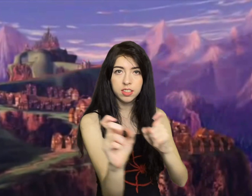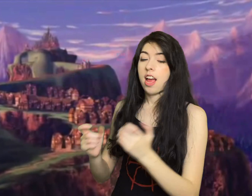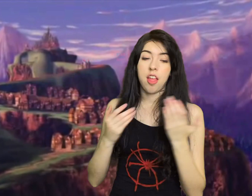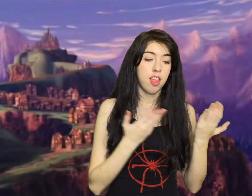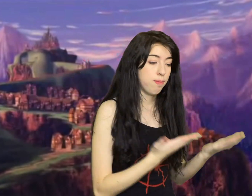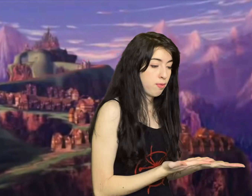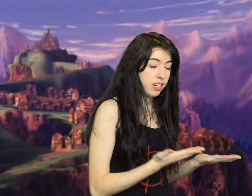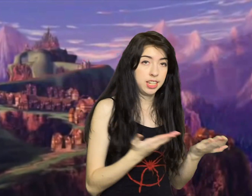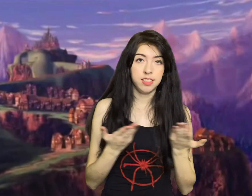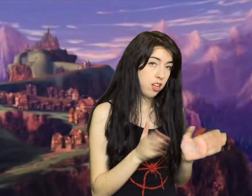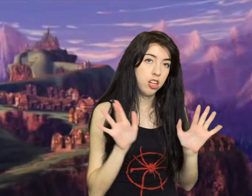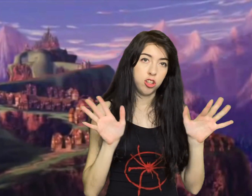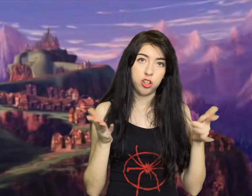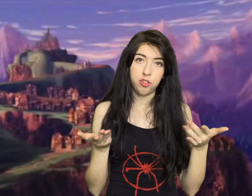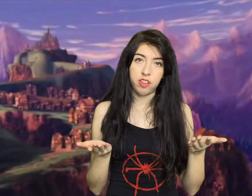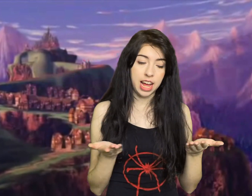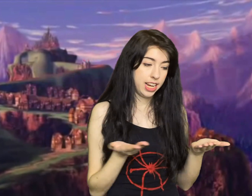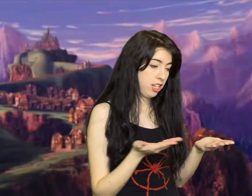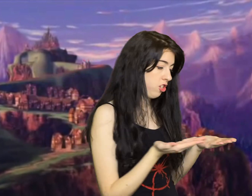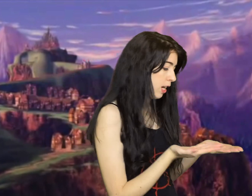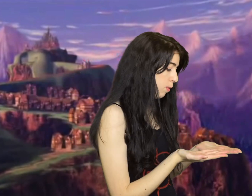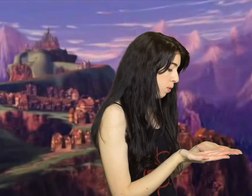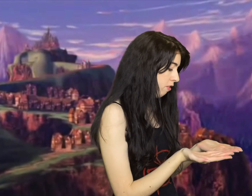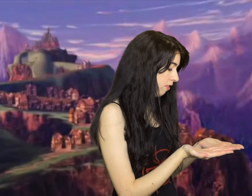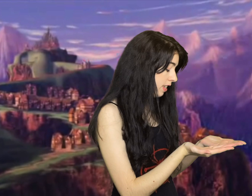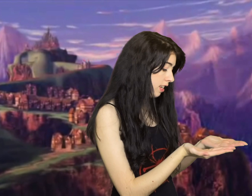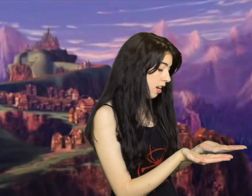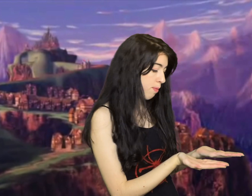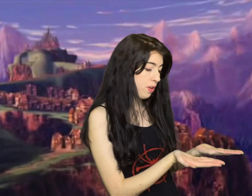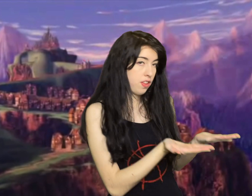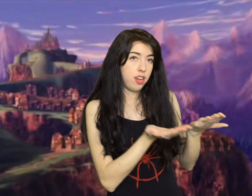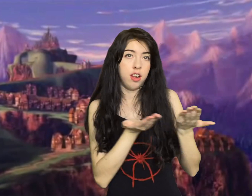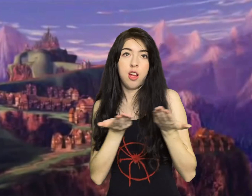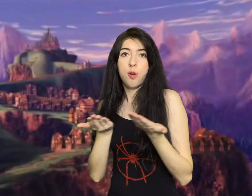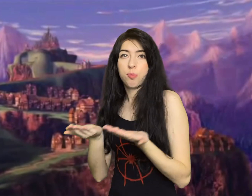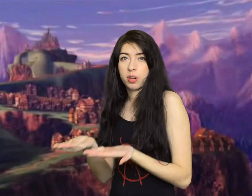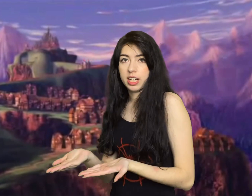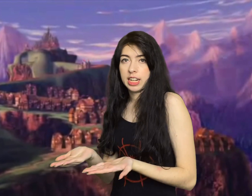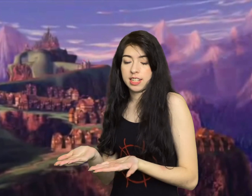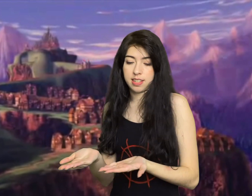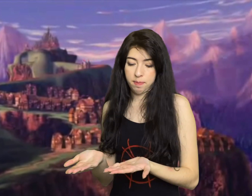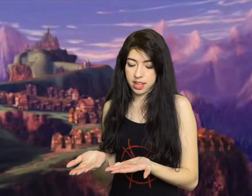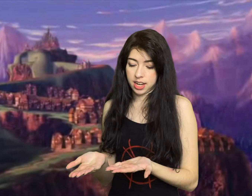and then BRINGS two flat hand shapes palm facing up and then bringing in something